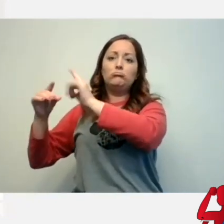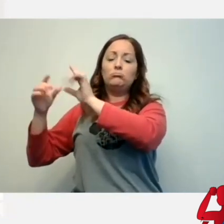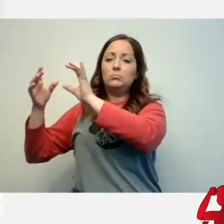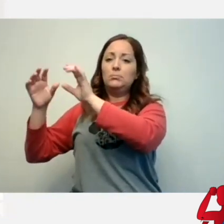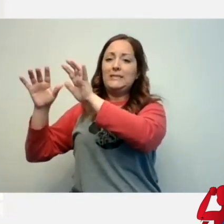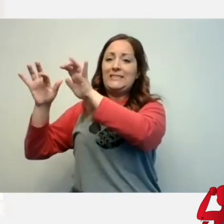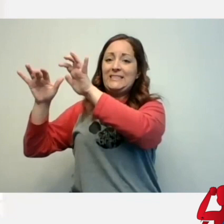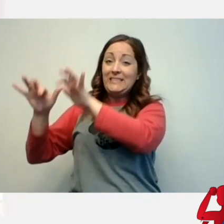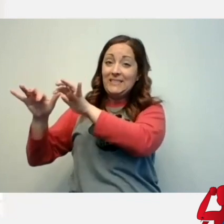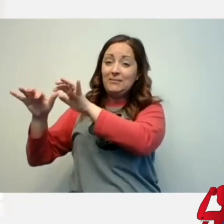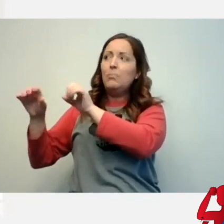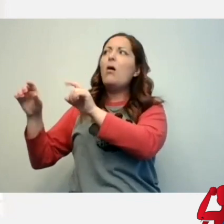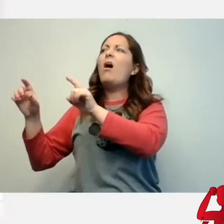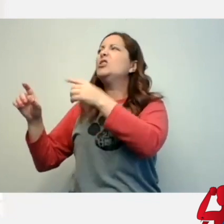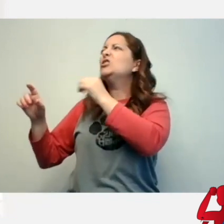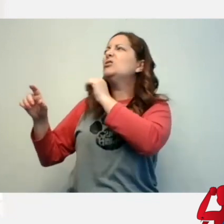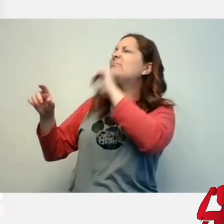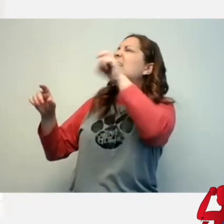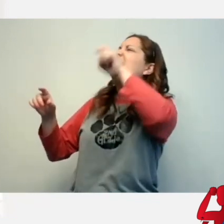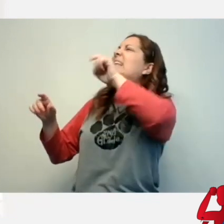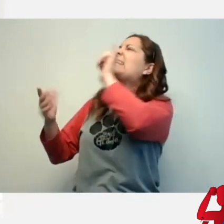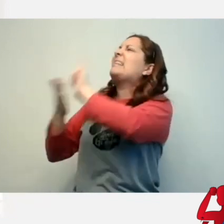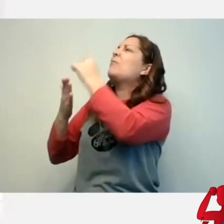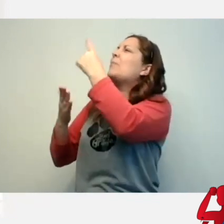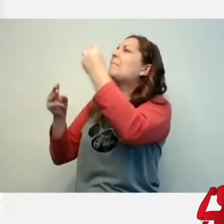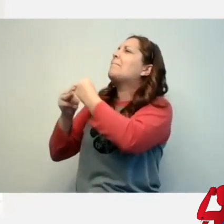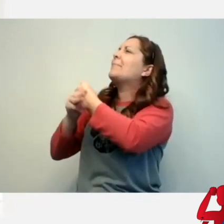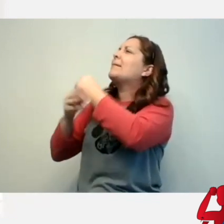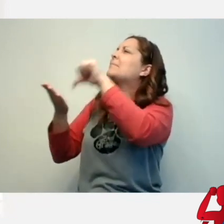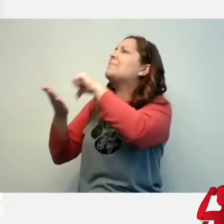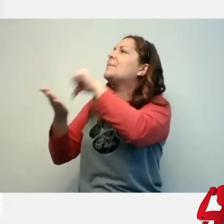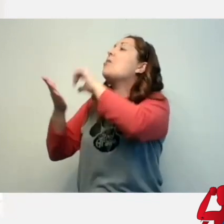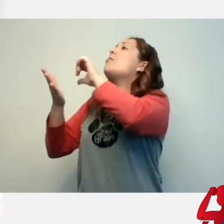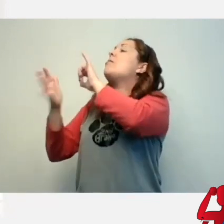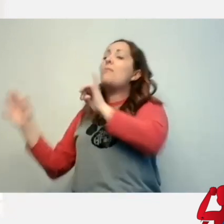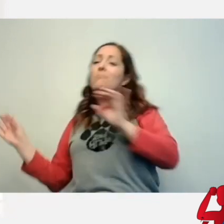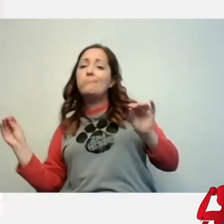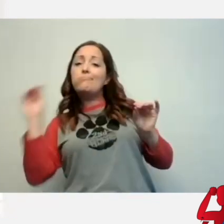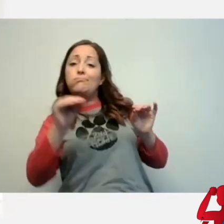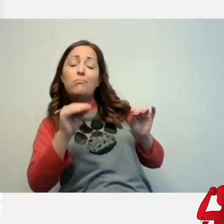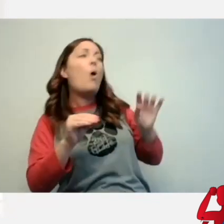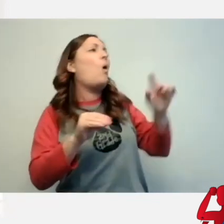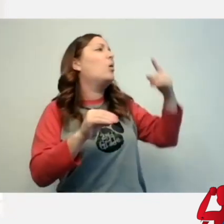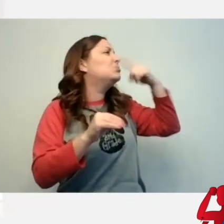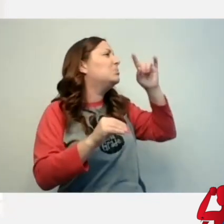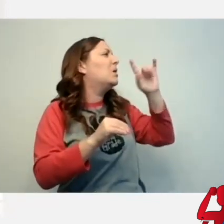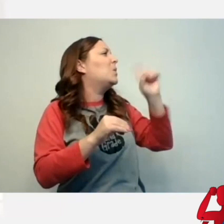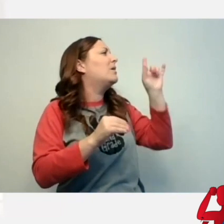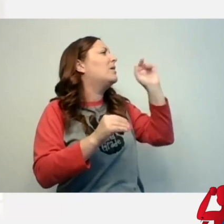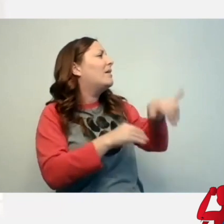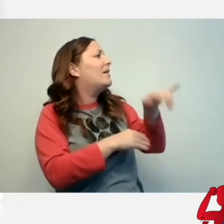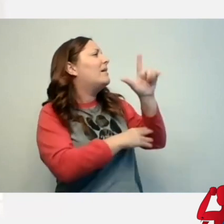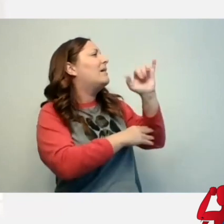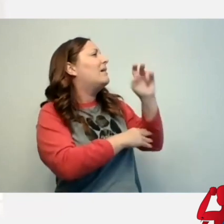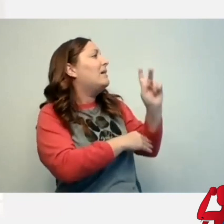you are working on a PowerPoint file and your colleague is working at the same time,